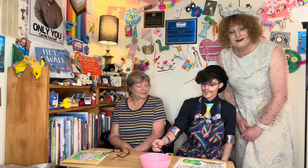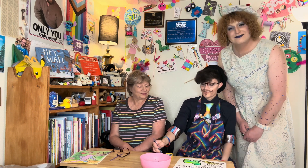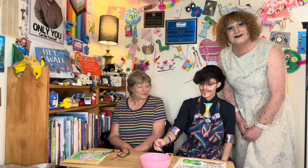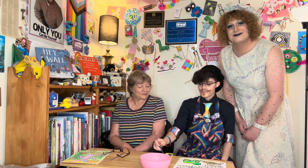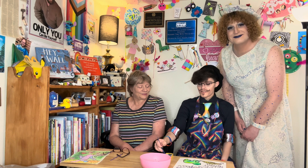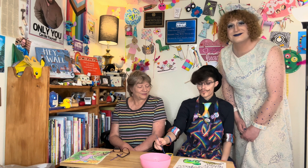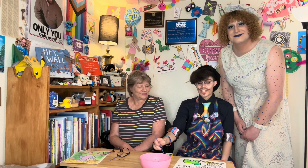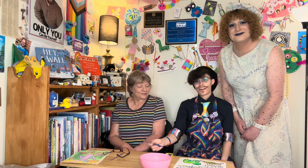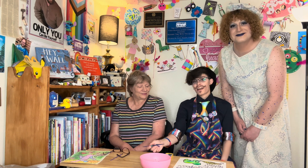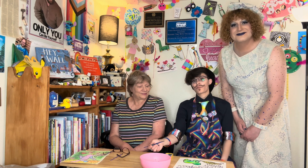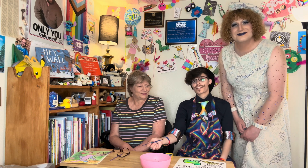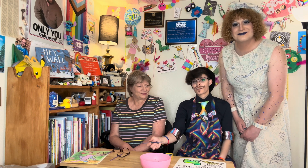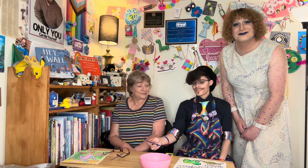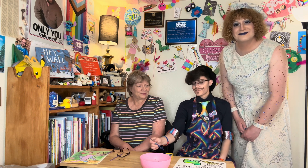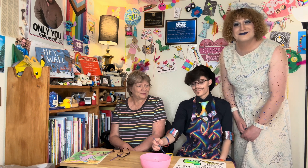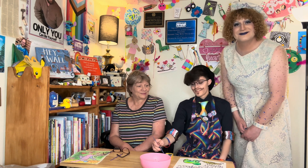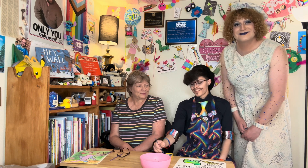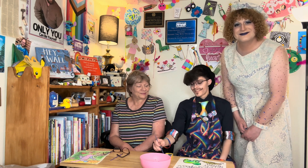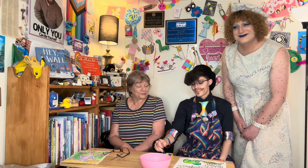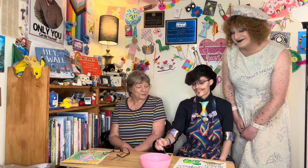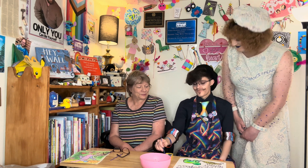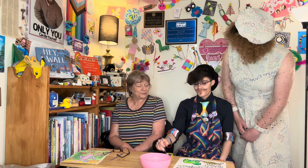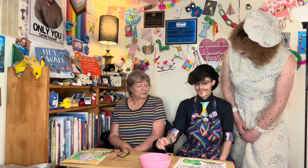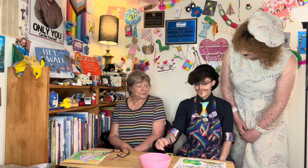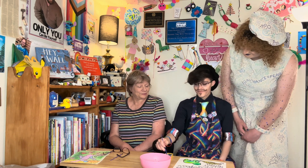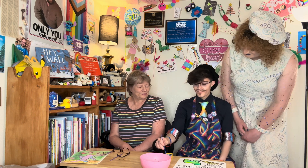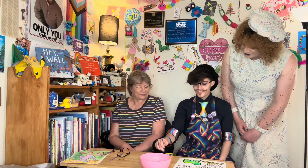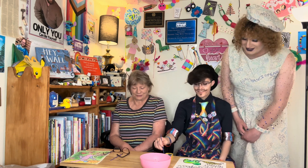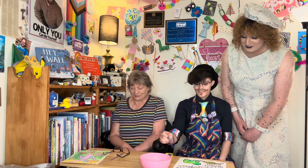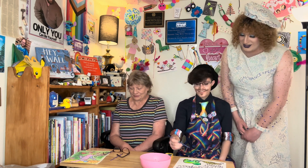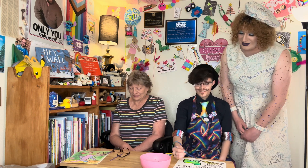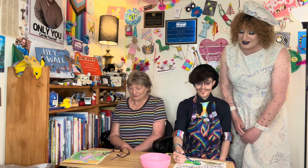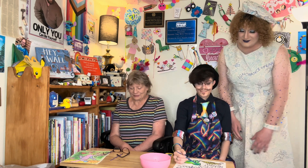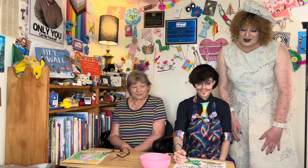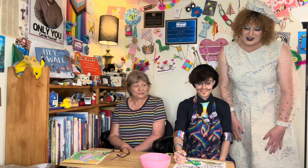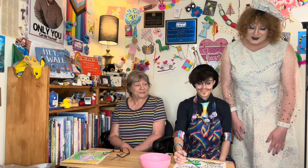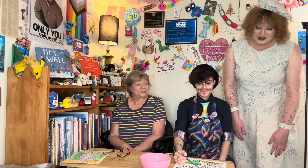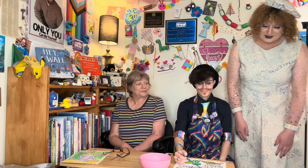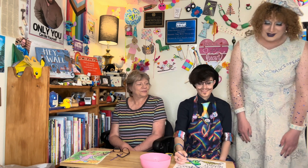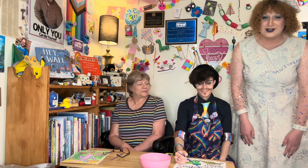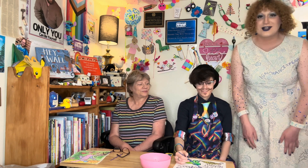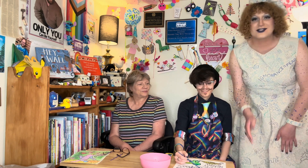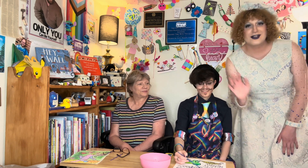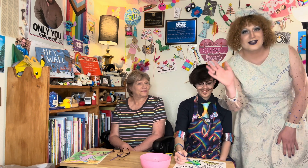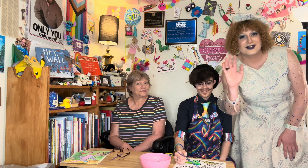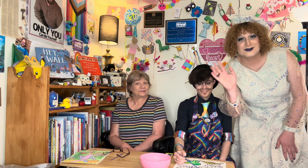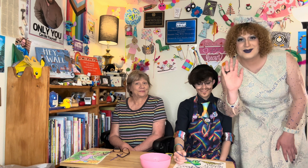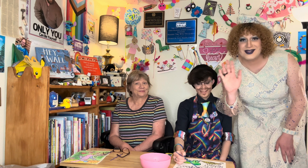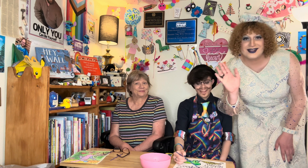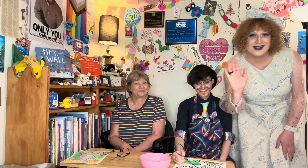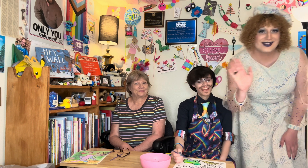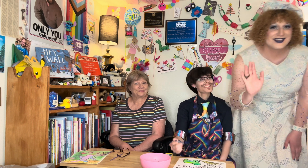you can see the black outlines! CALI: Okay, well. I talk too much. I'll see you all later. KAI: Thank you so